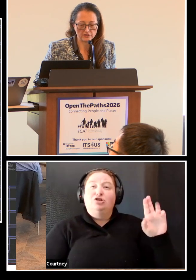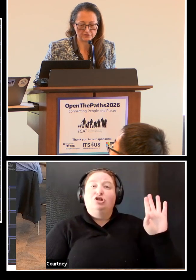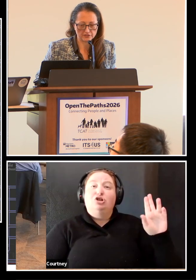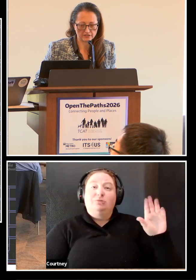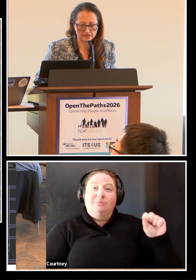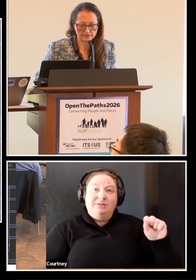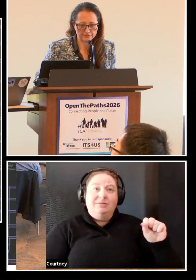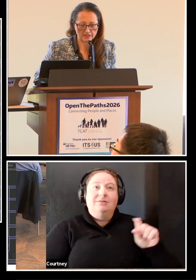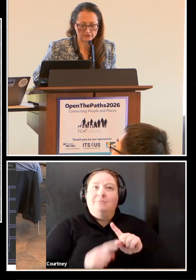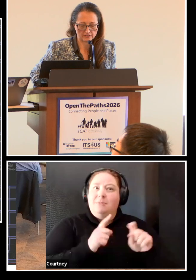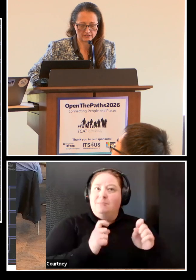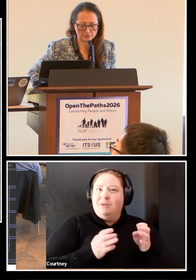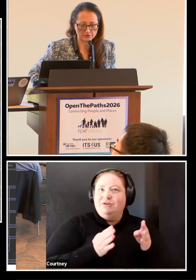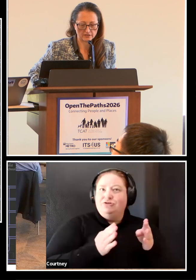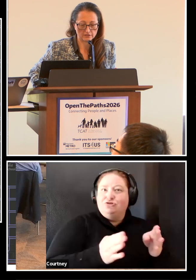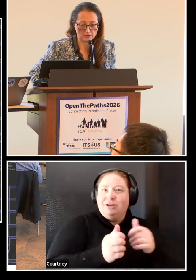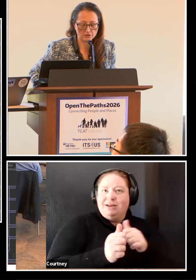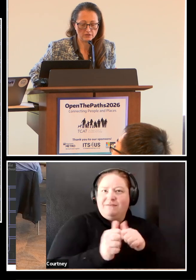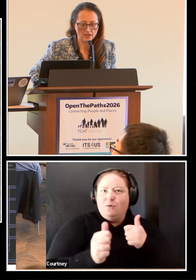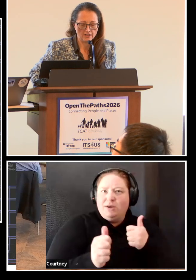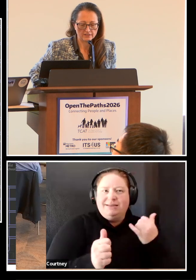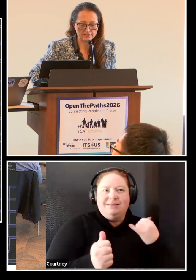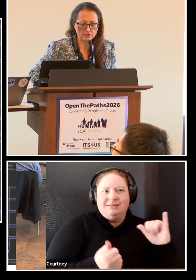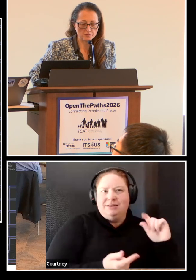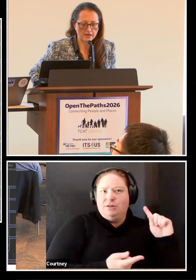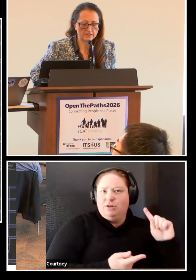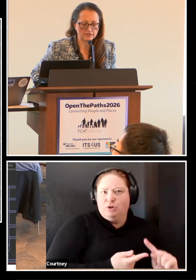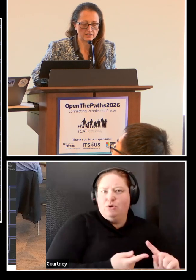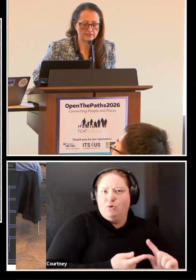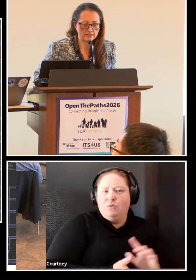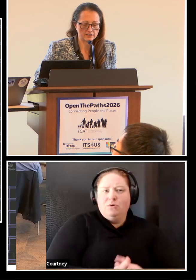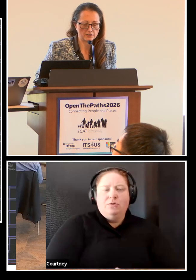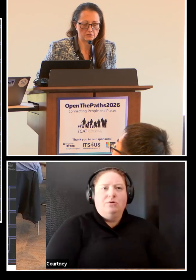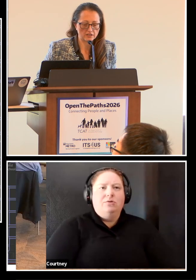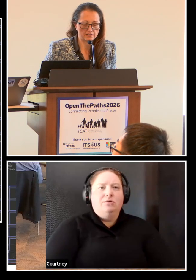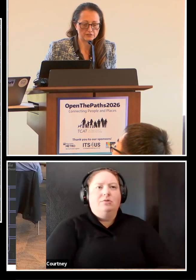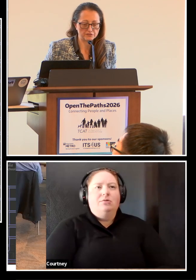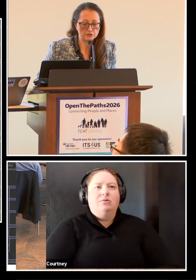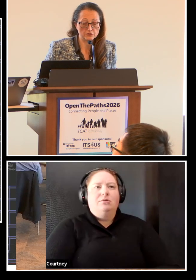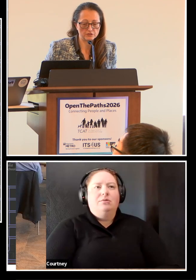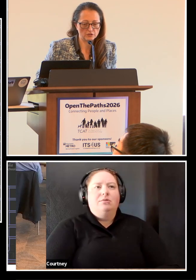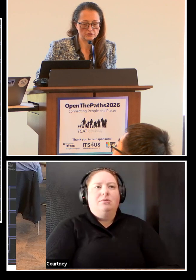street avoidance factor is pretty low. Let's go back to the scenario where I refuse to go